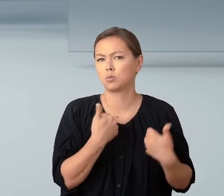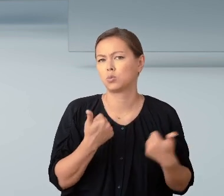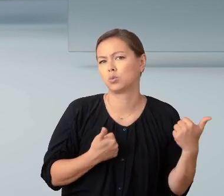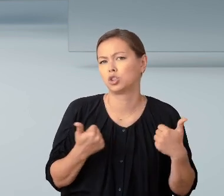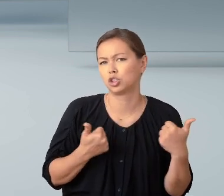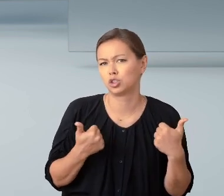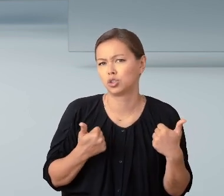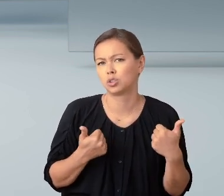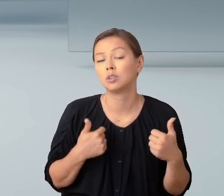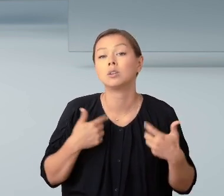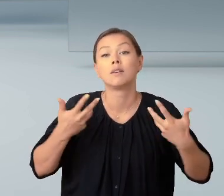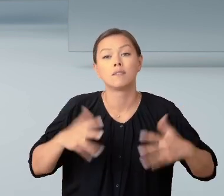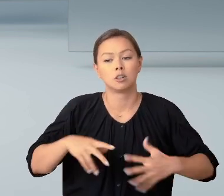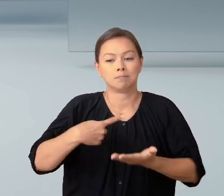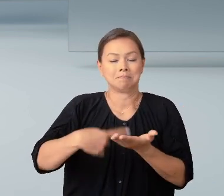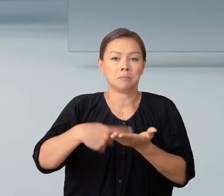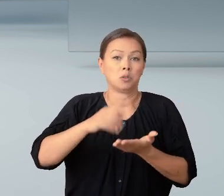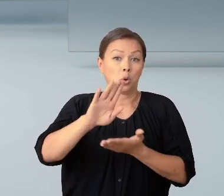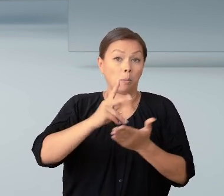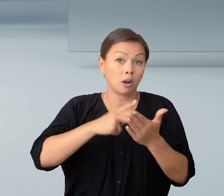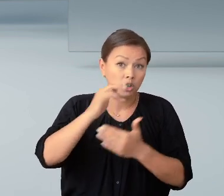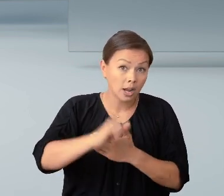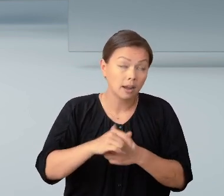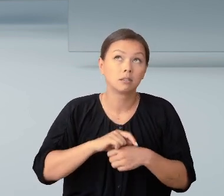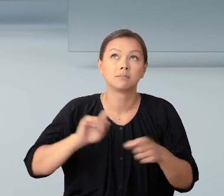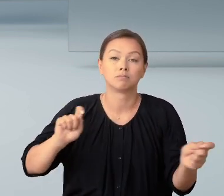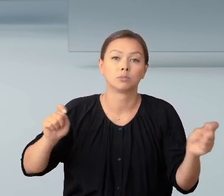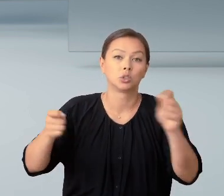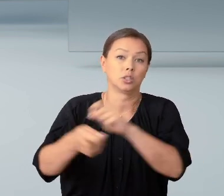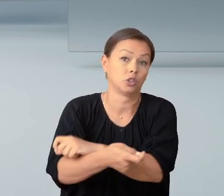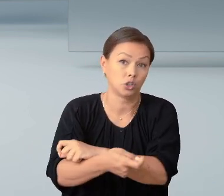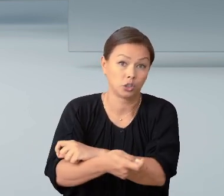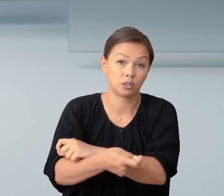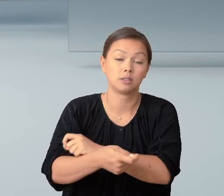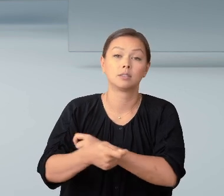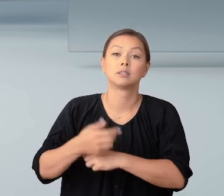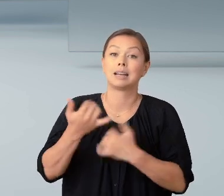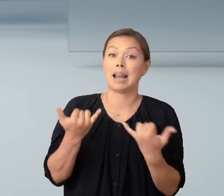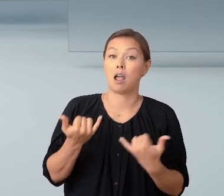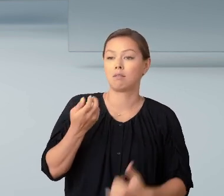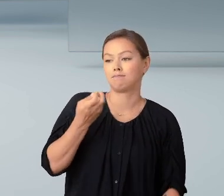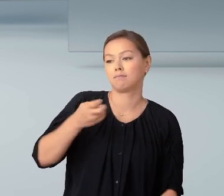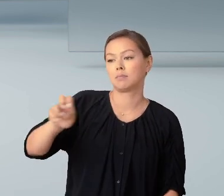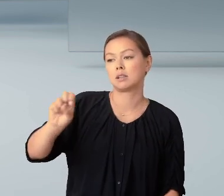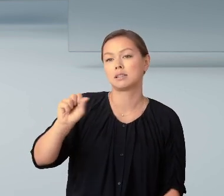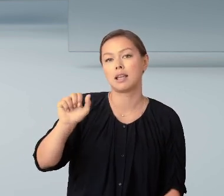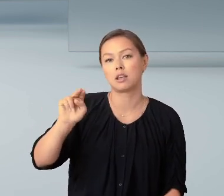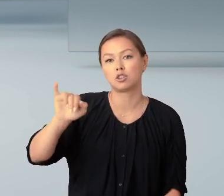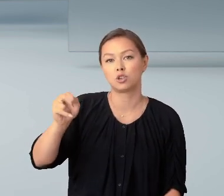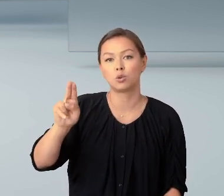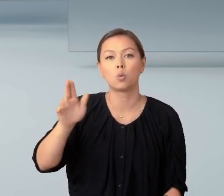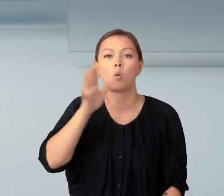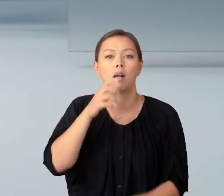the project, your transition, what happens next. I'm gonna pass it over to Sanju so he can tell you a little bit about the AIM